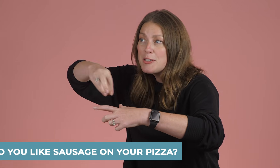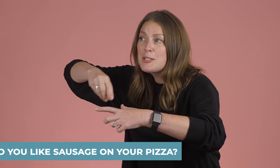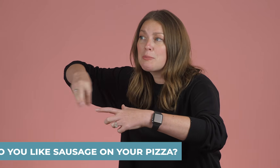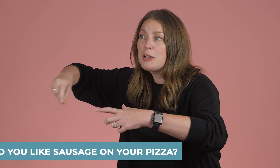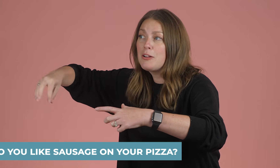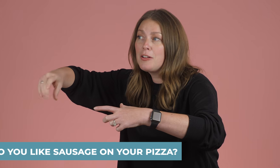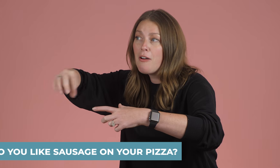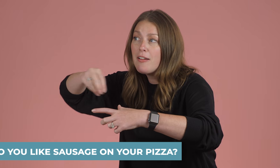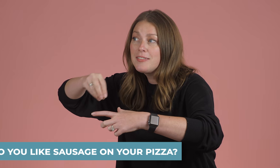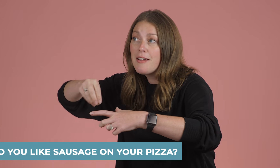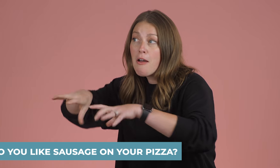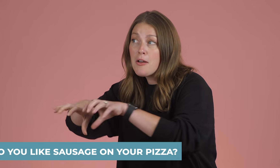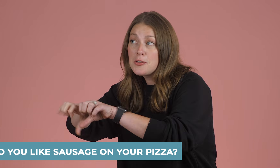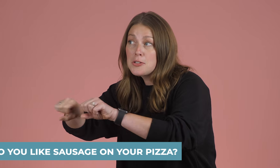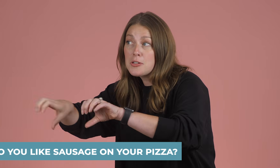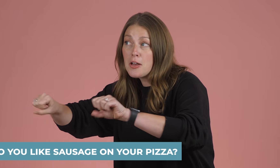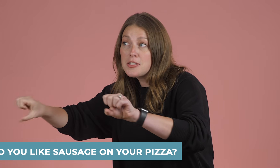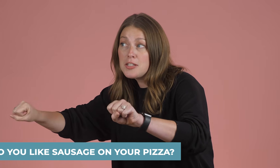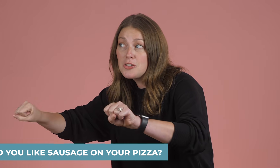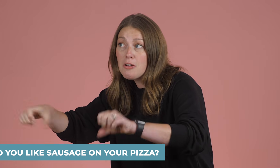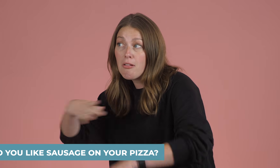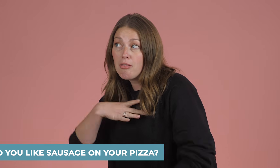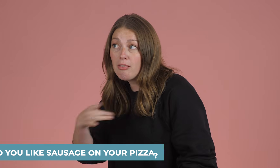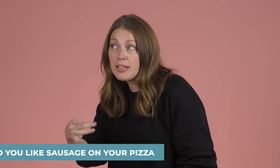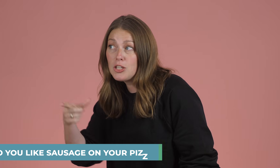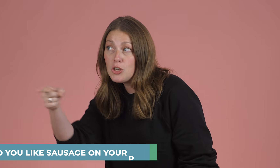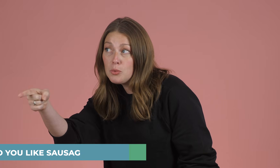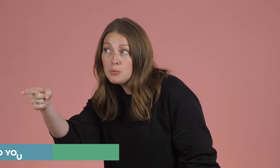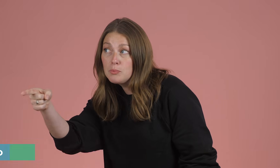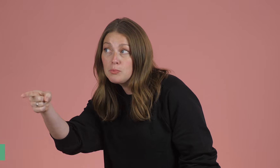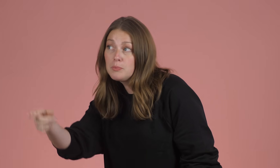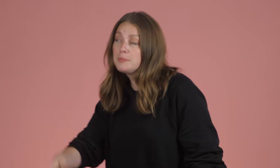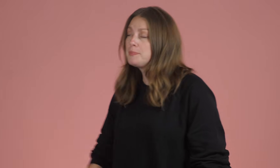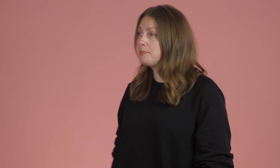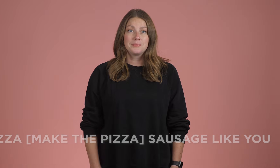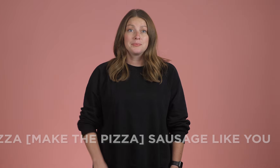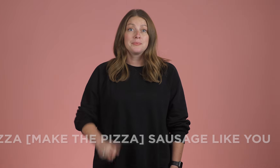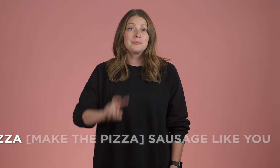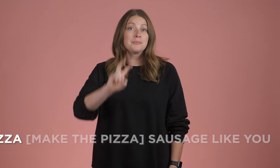Sprinkle it on Sausage. Like you.